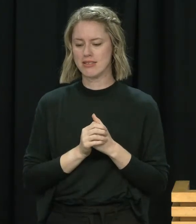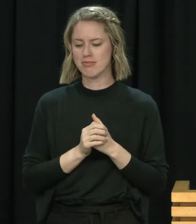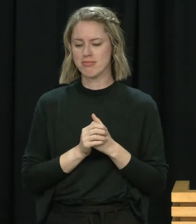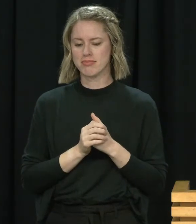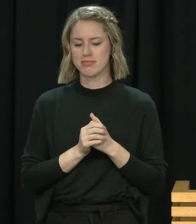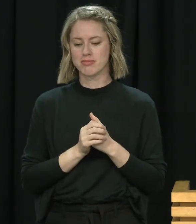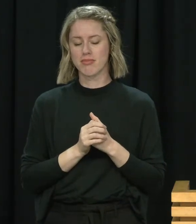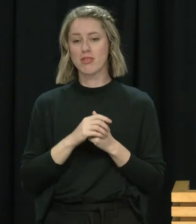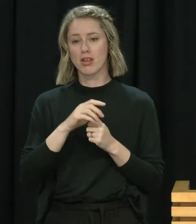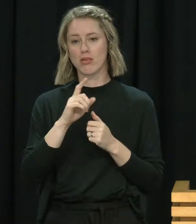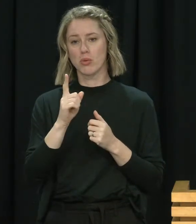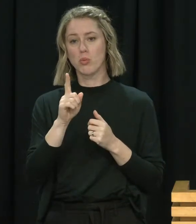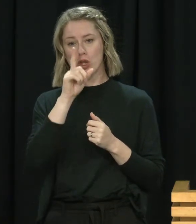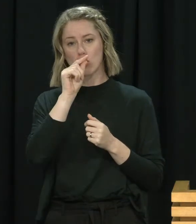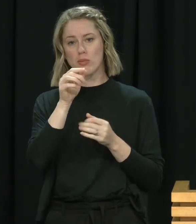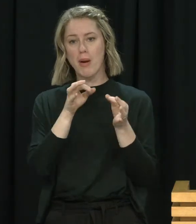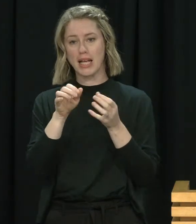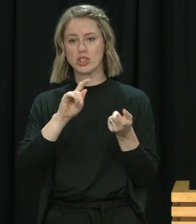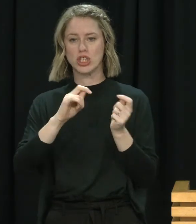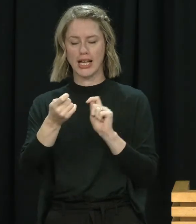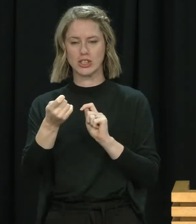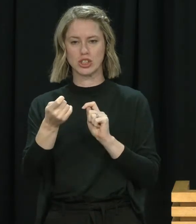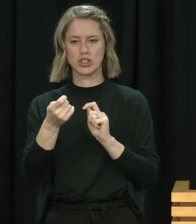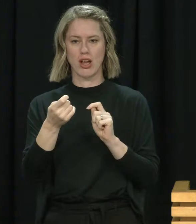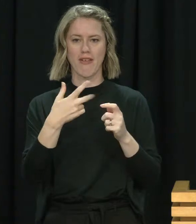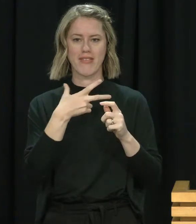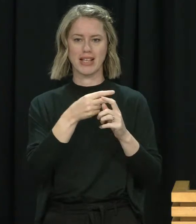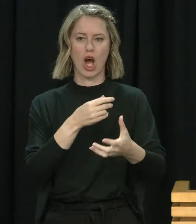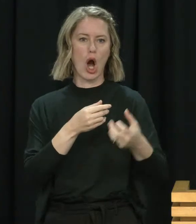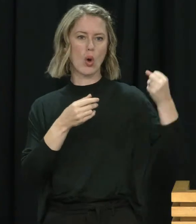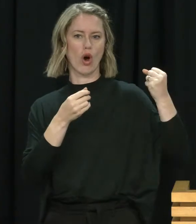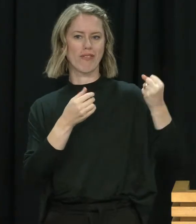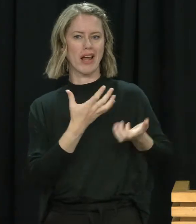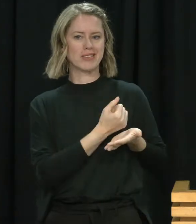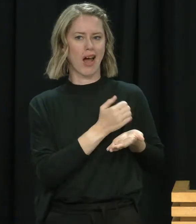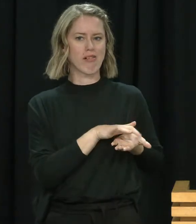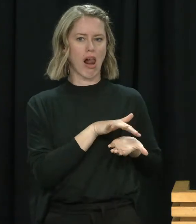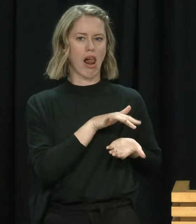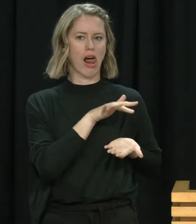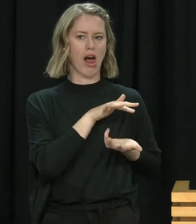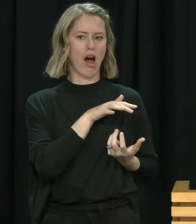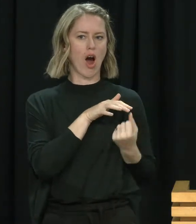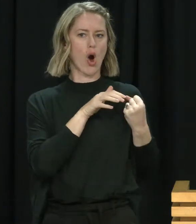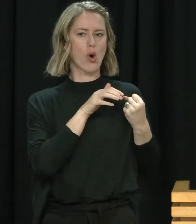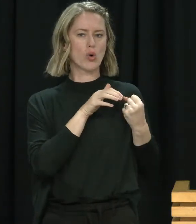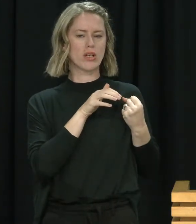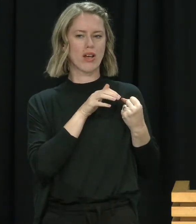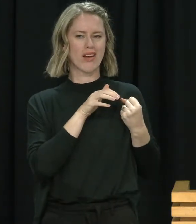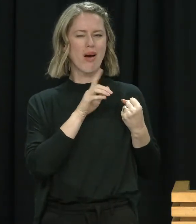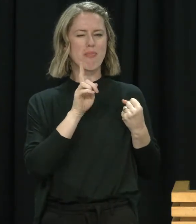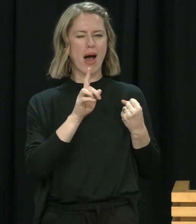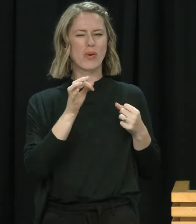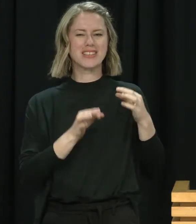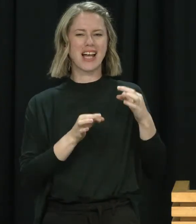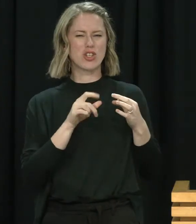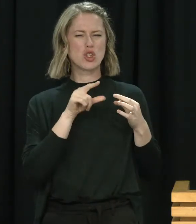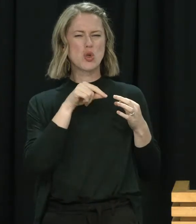question that that will keep me awake for the next seven days but, as I said, you know, we could have recalibrated